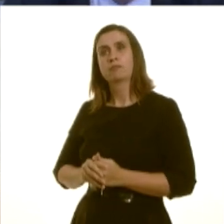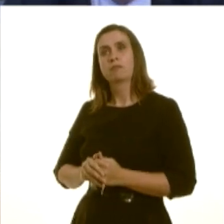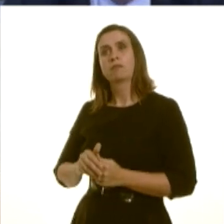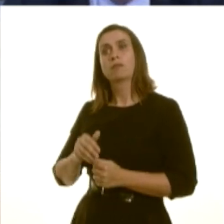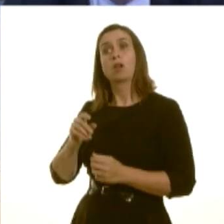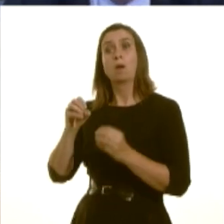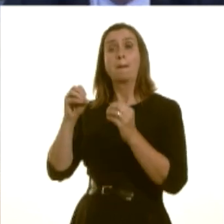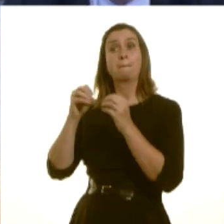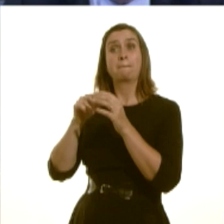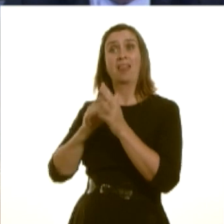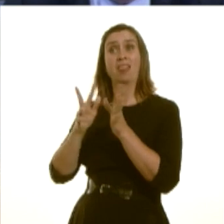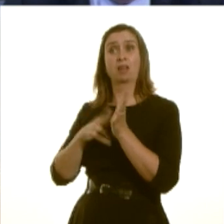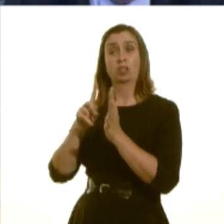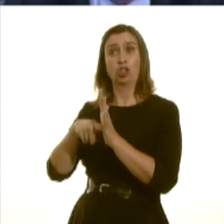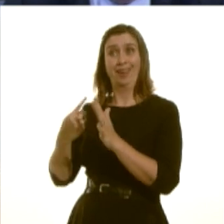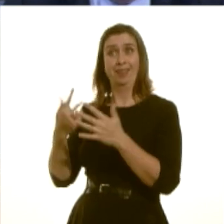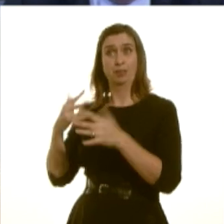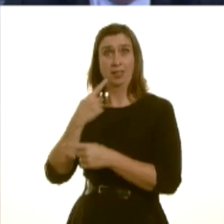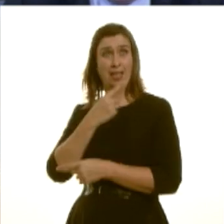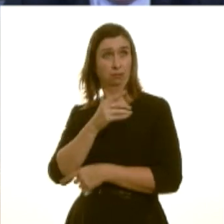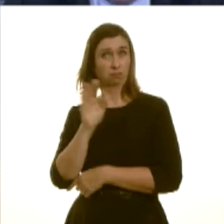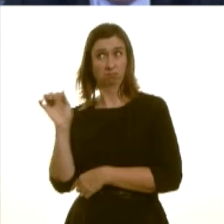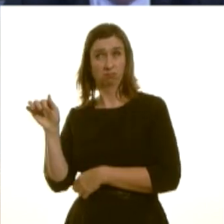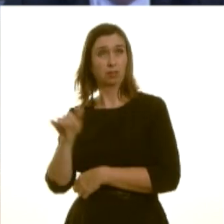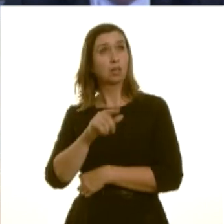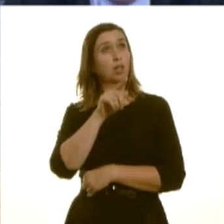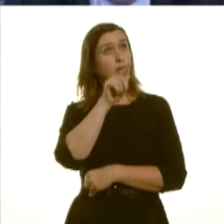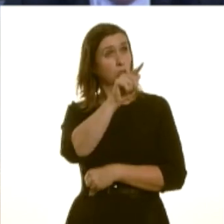Bethan Jenkins has made, is the Government actually proposing to commence that measure